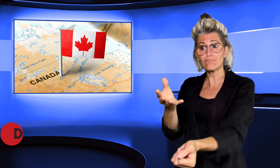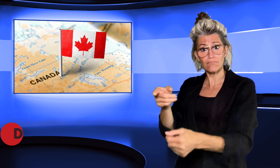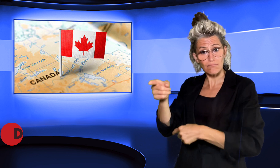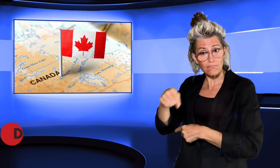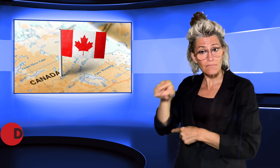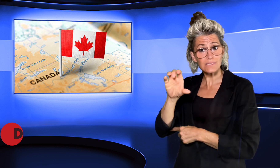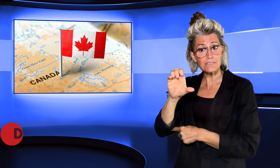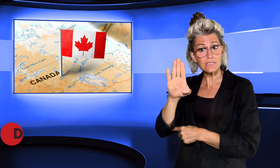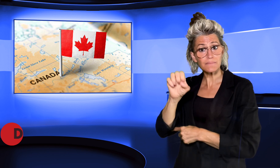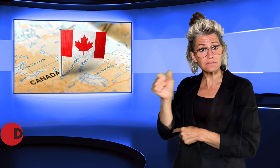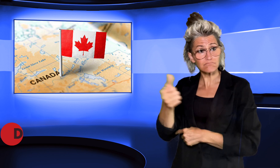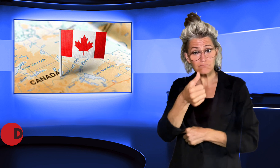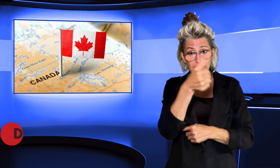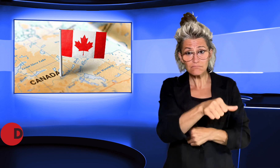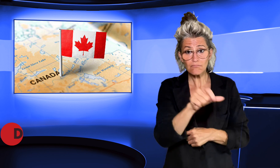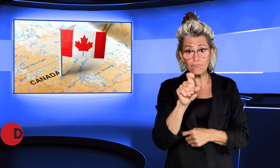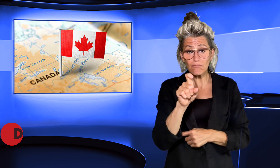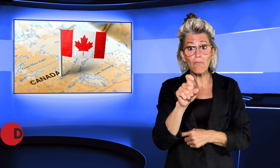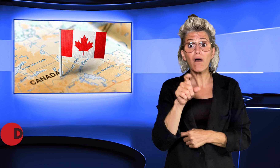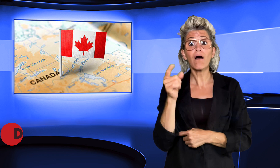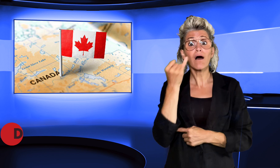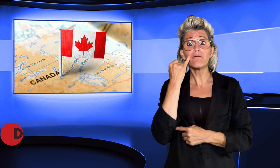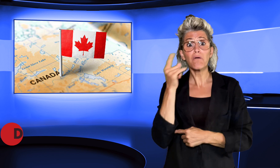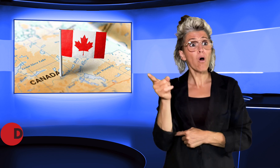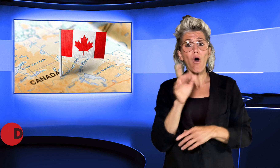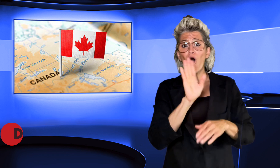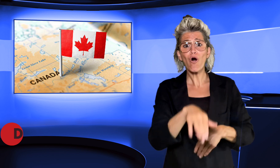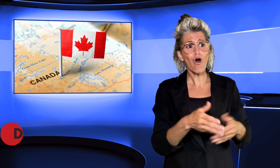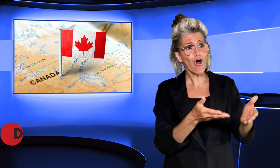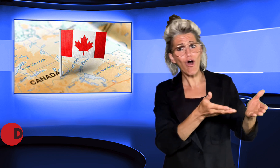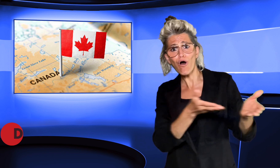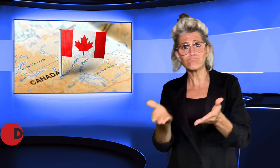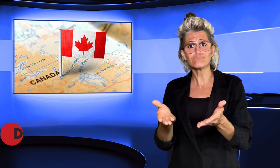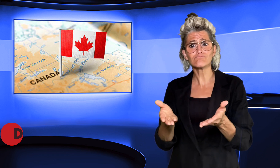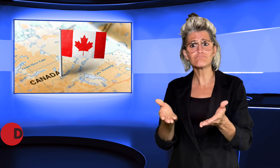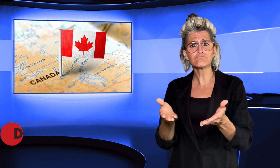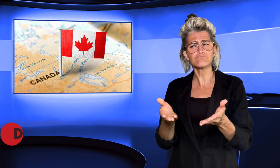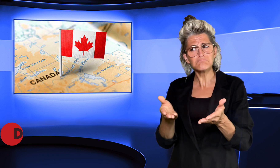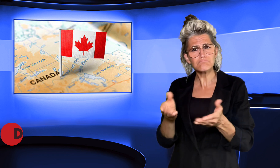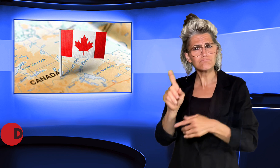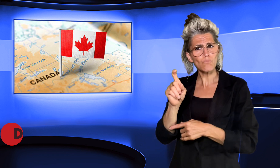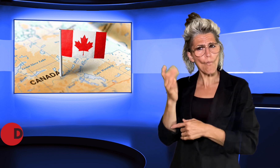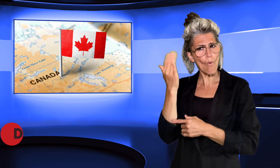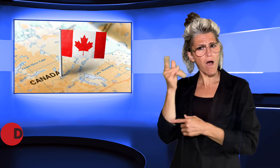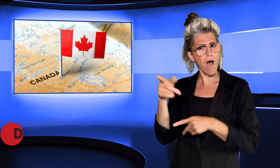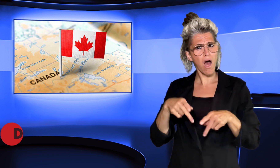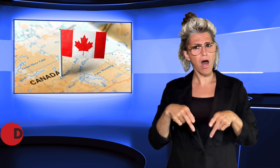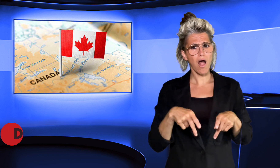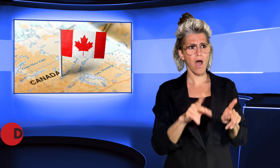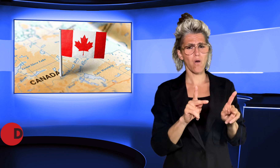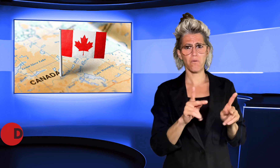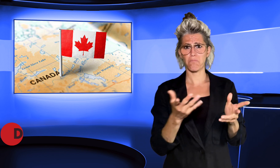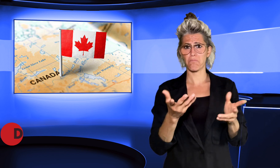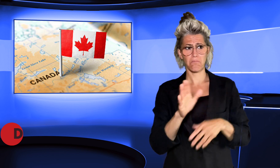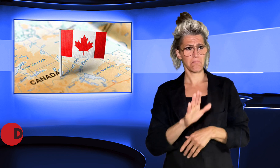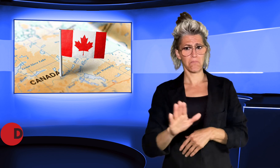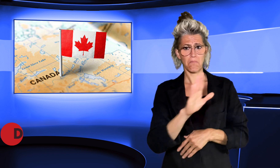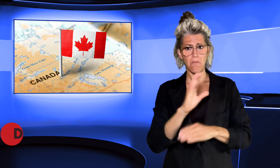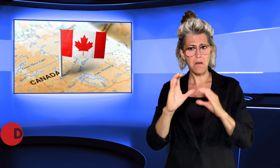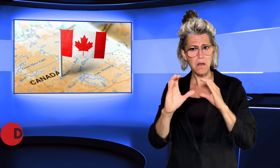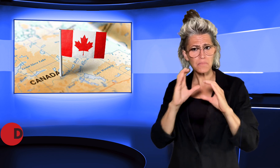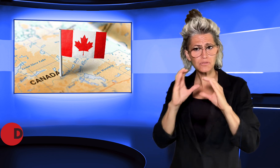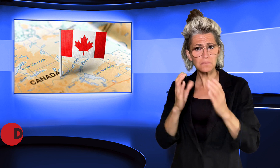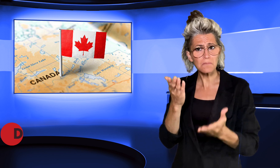If not, why are they allowing them to make donations when communication